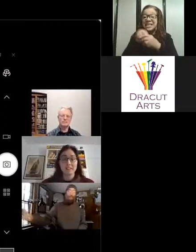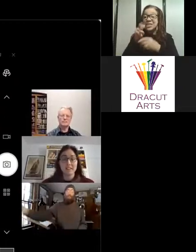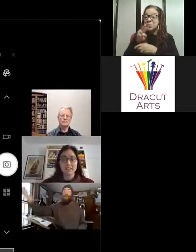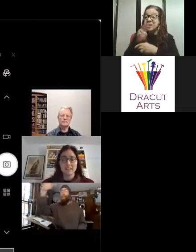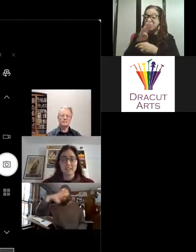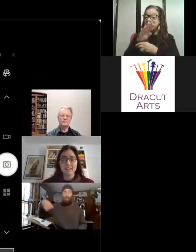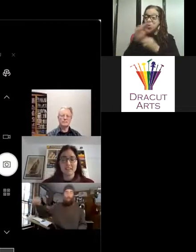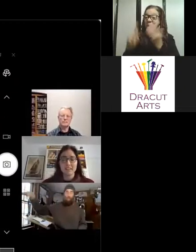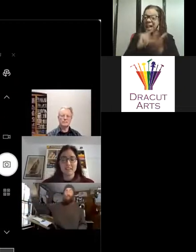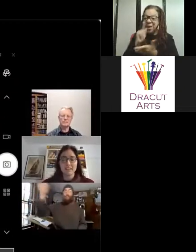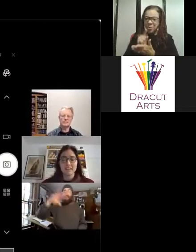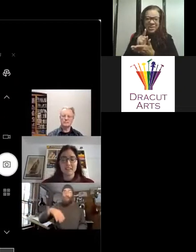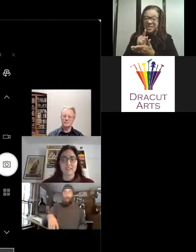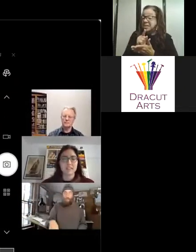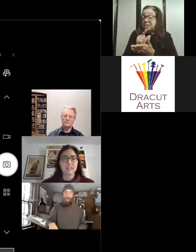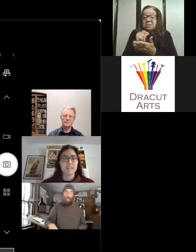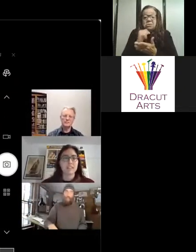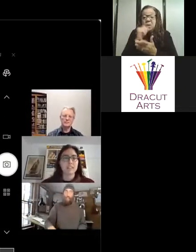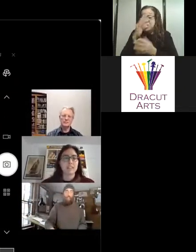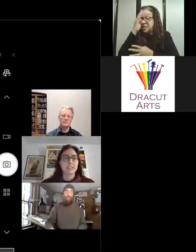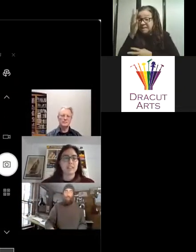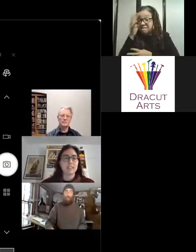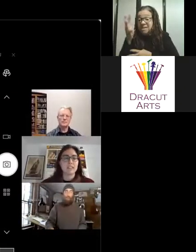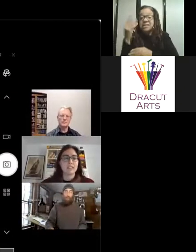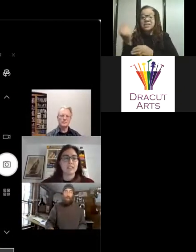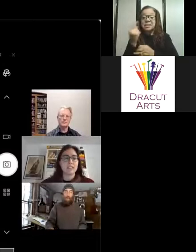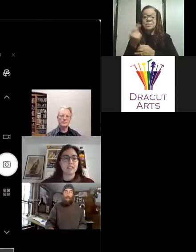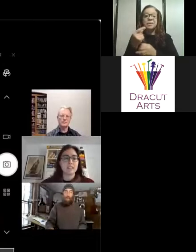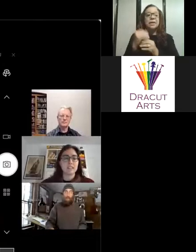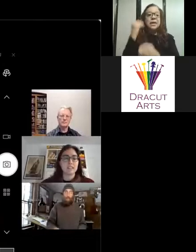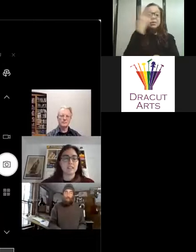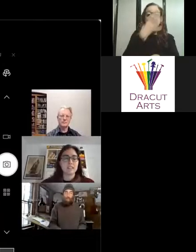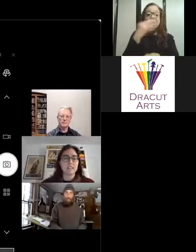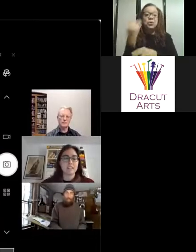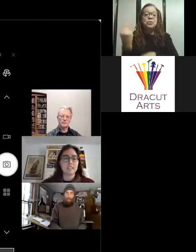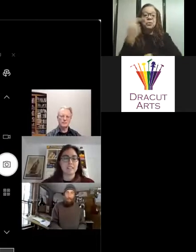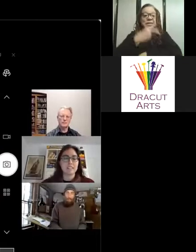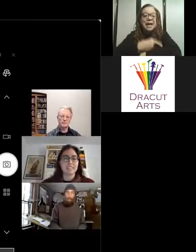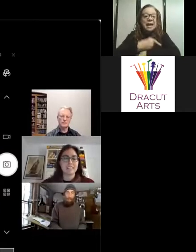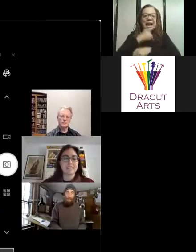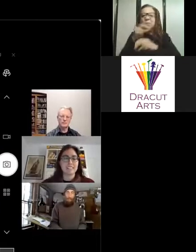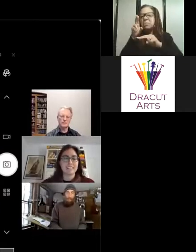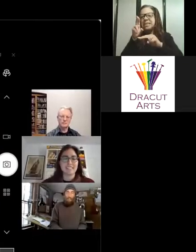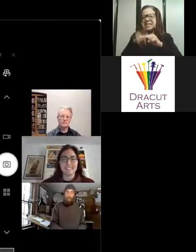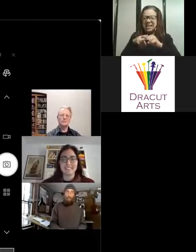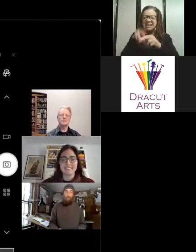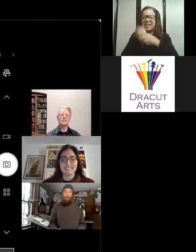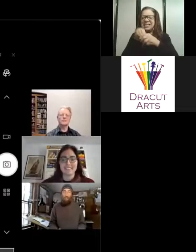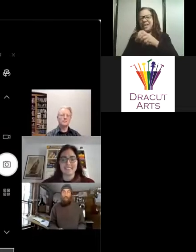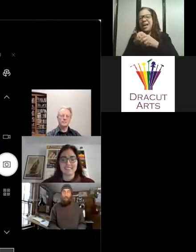whatever happened during those 24 hours. In this case, it was a beautiful day, and I didn't want to be sitting in the studio drawing at Center for Cartoon Studies,